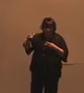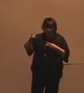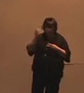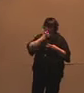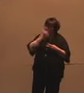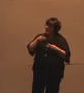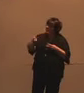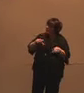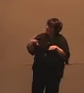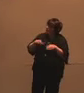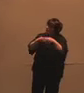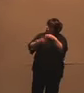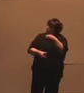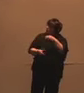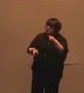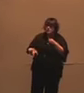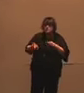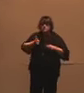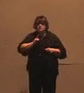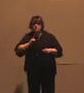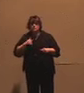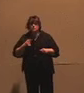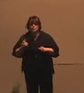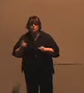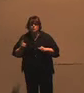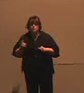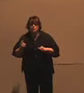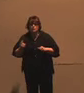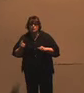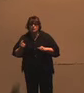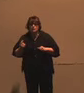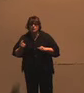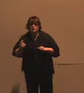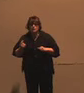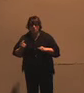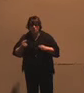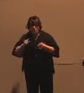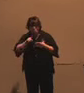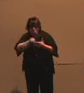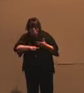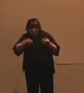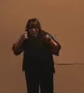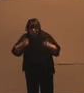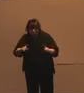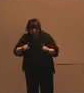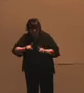Then what happens in a different elements of the architecture?